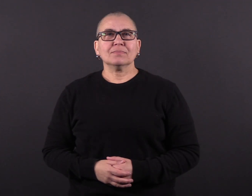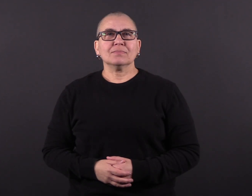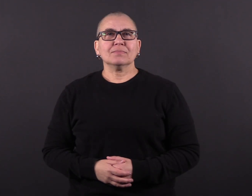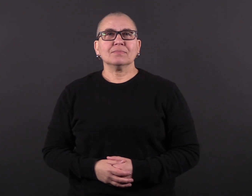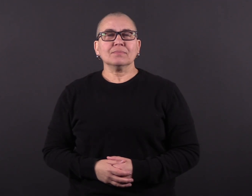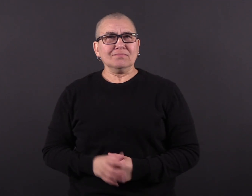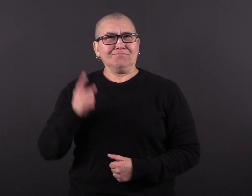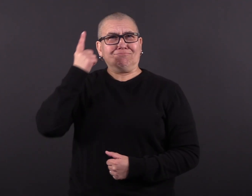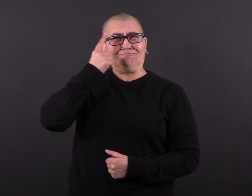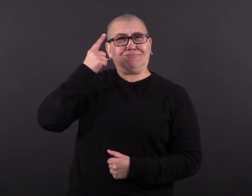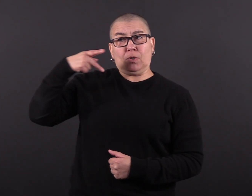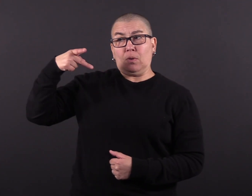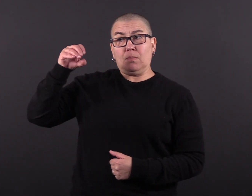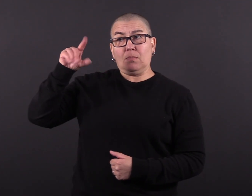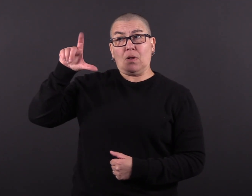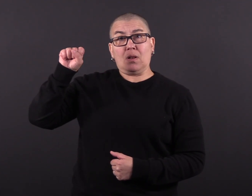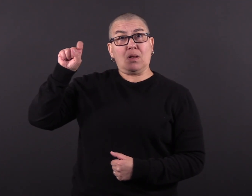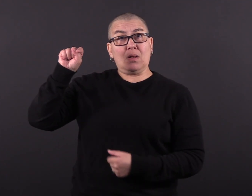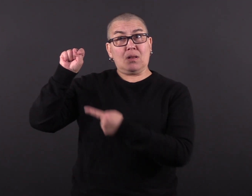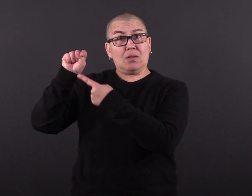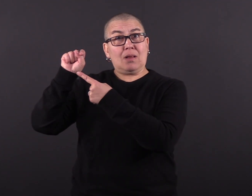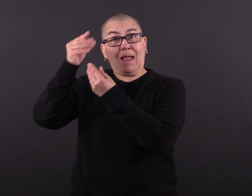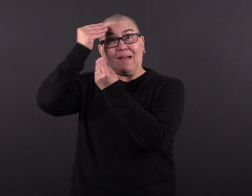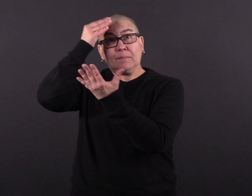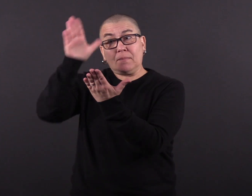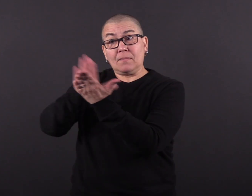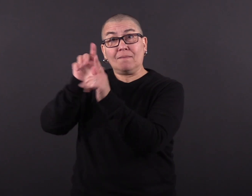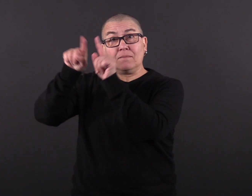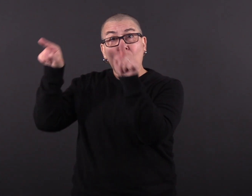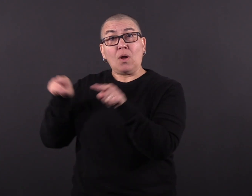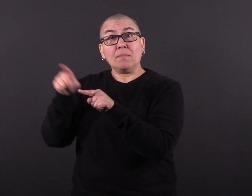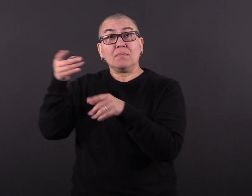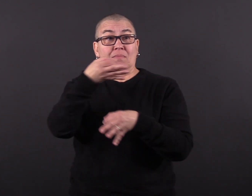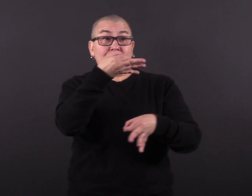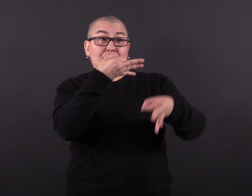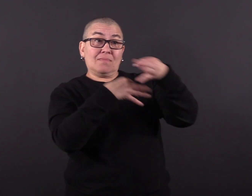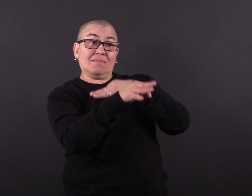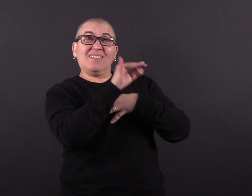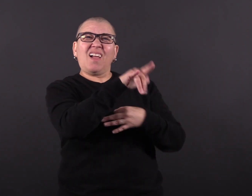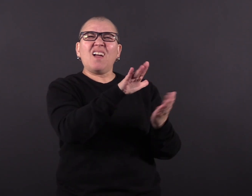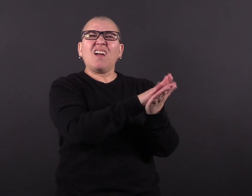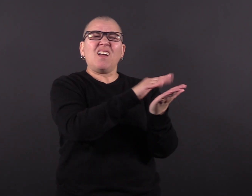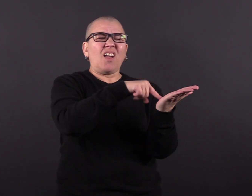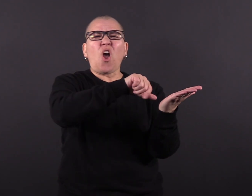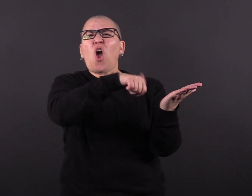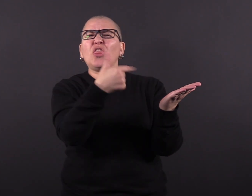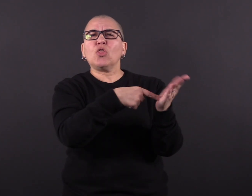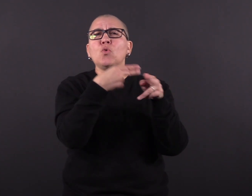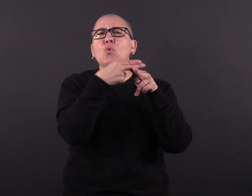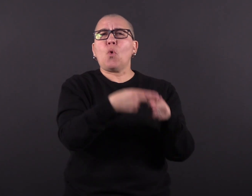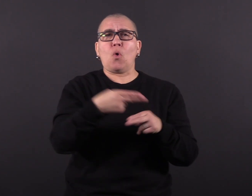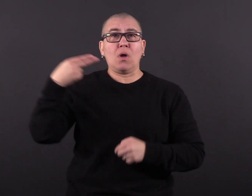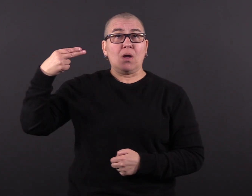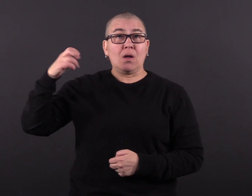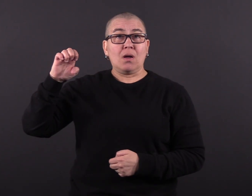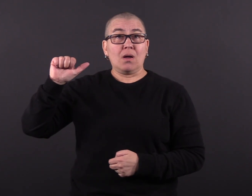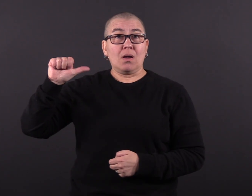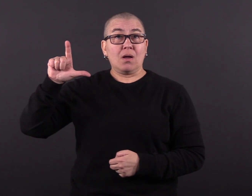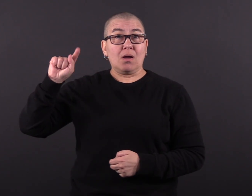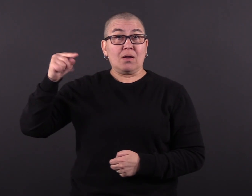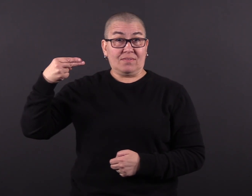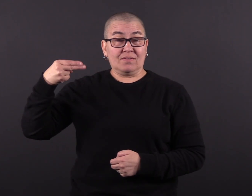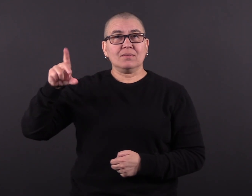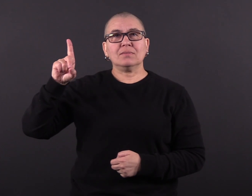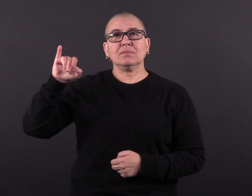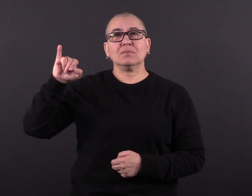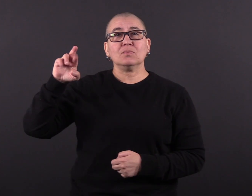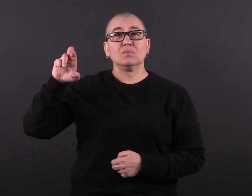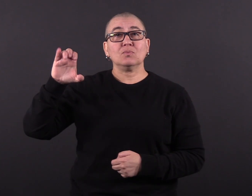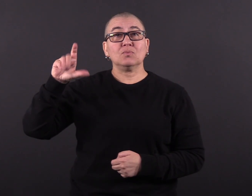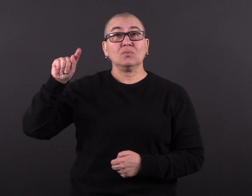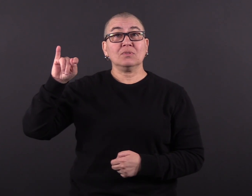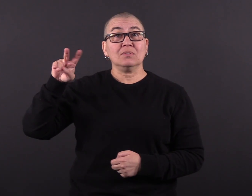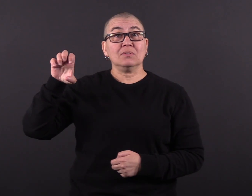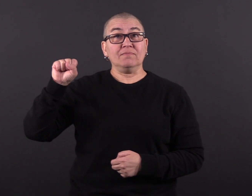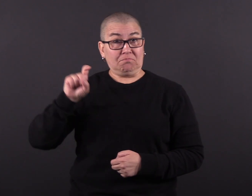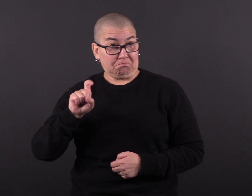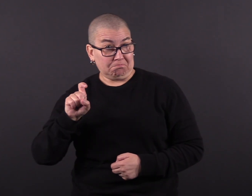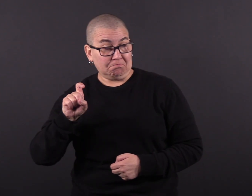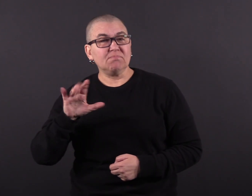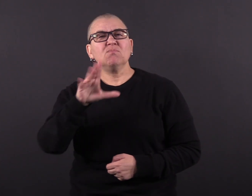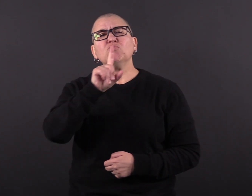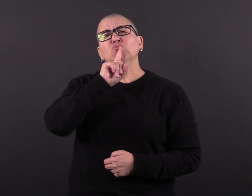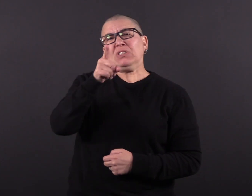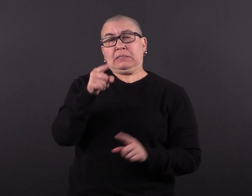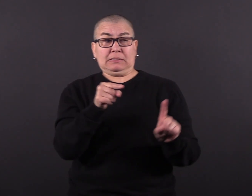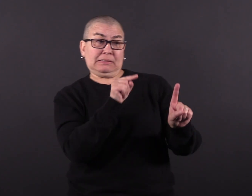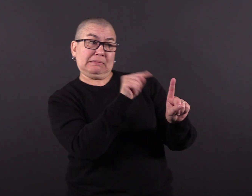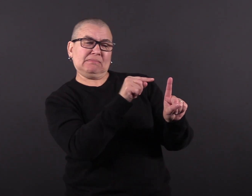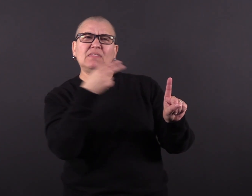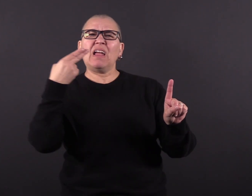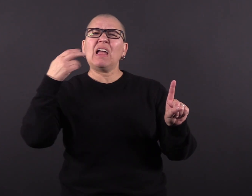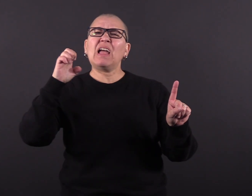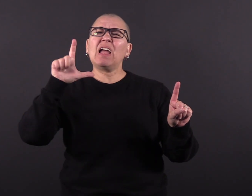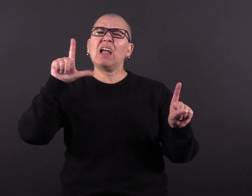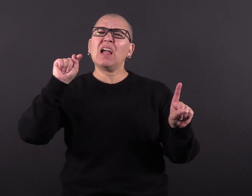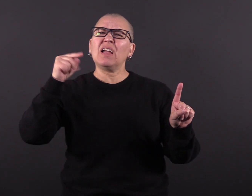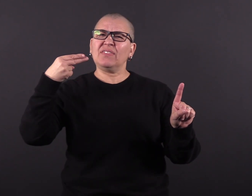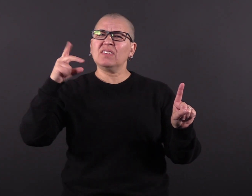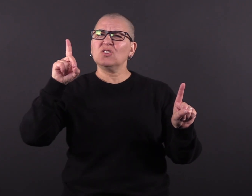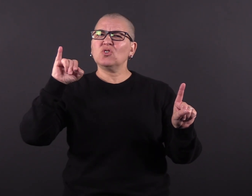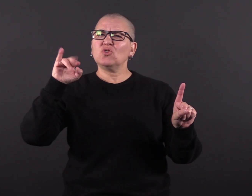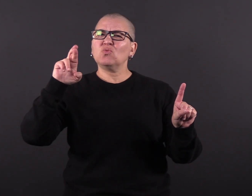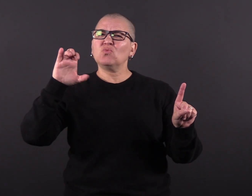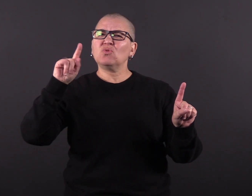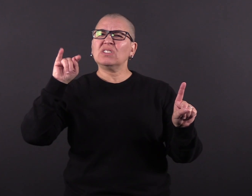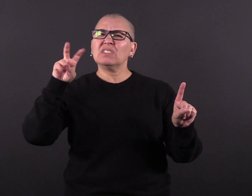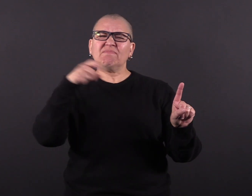Does a POLST override other health directives set up already?